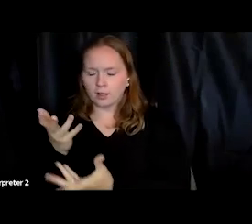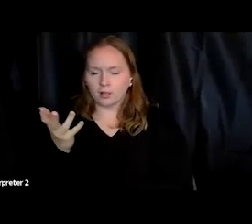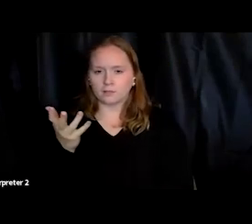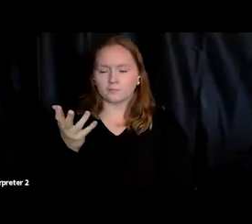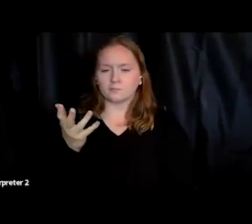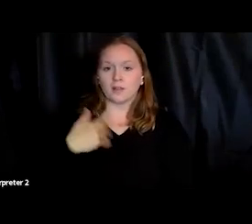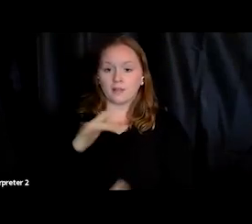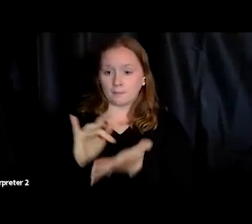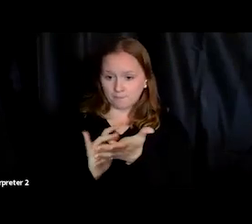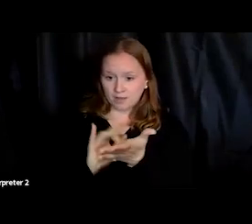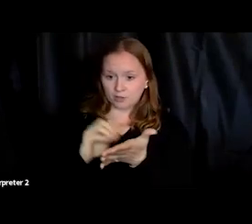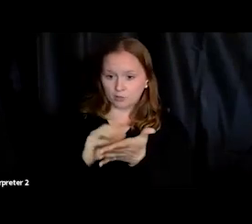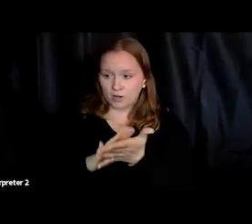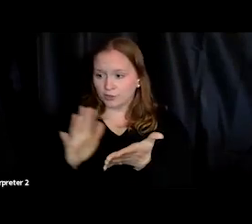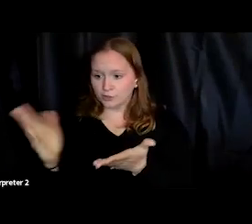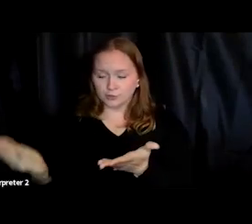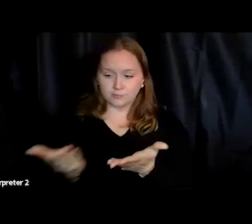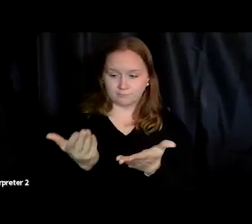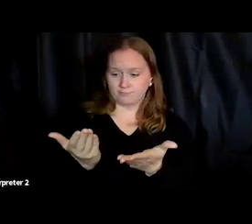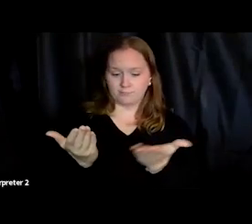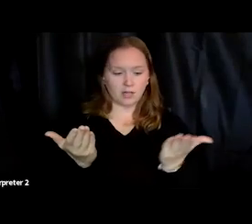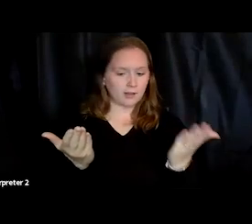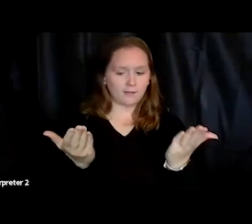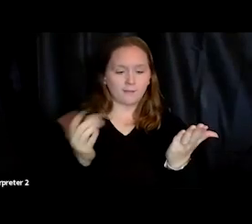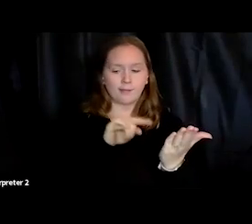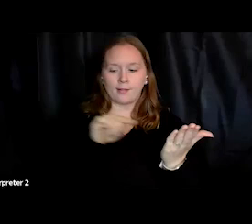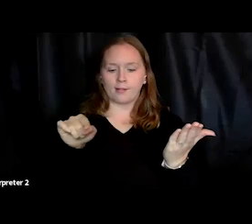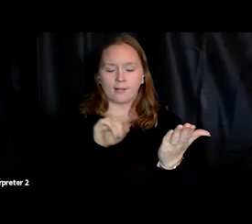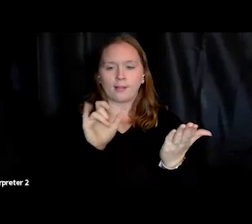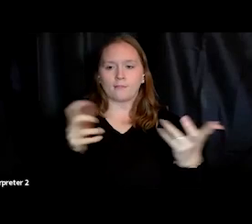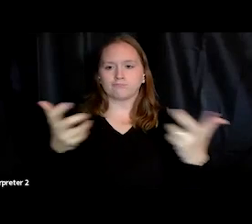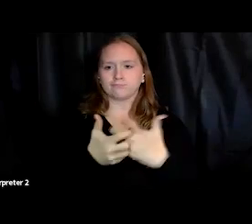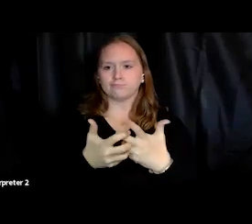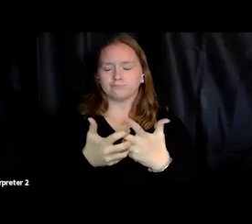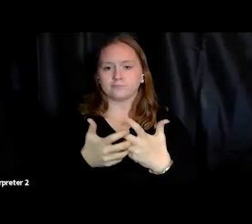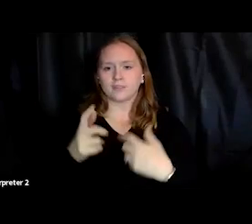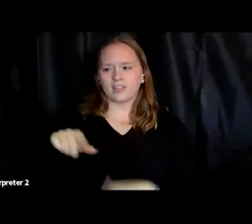I cross reference the medical records with the listings that they're applying under